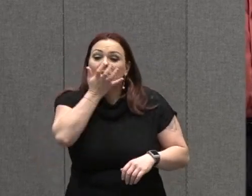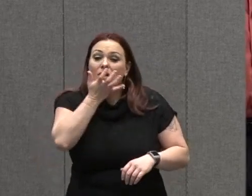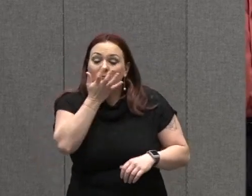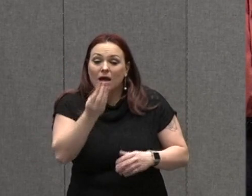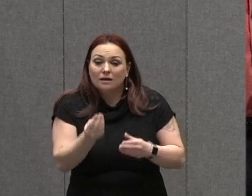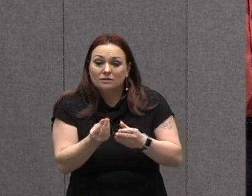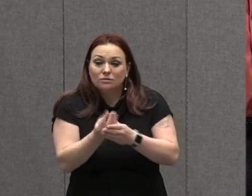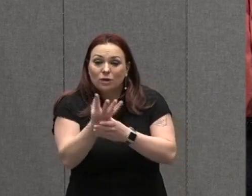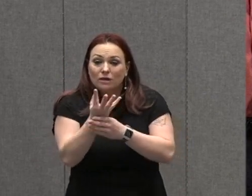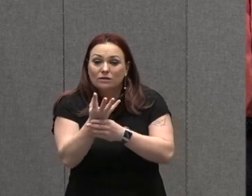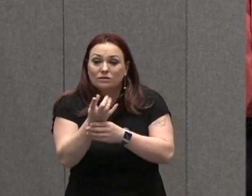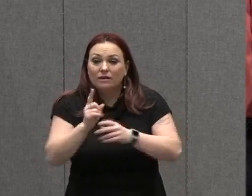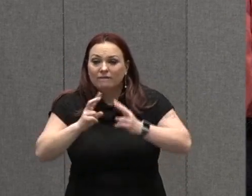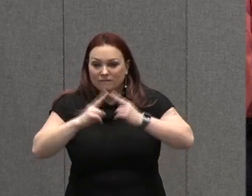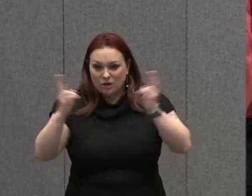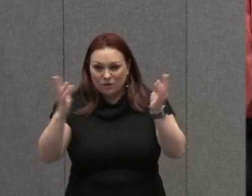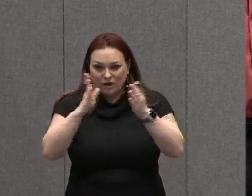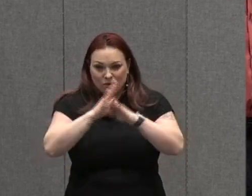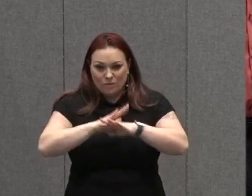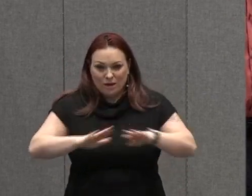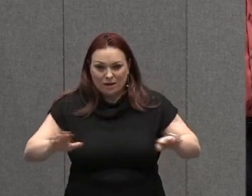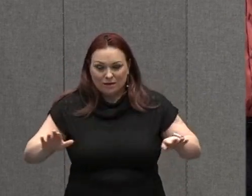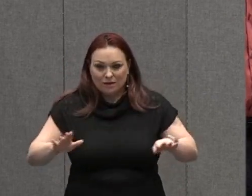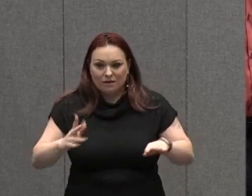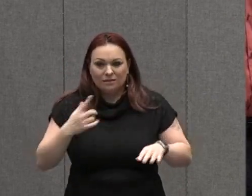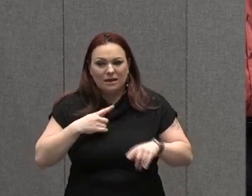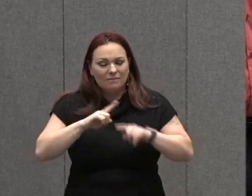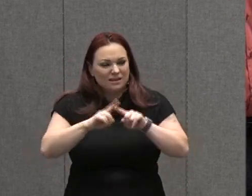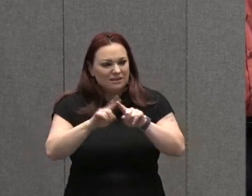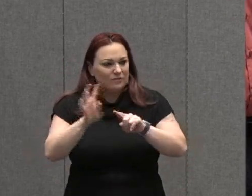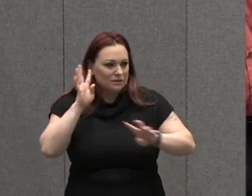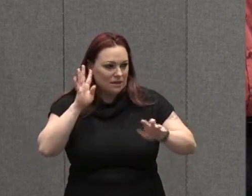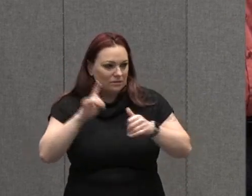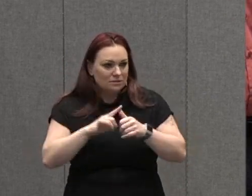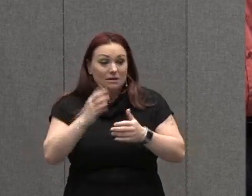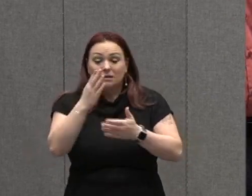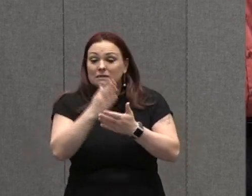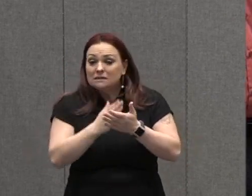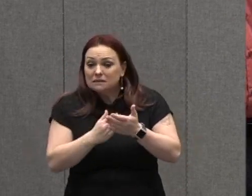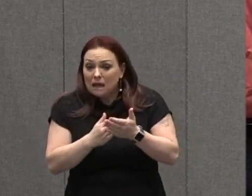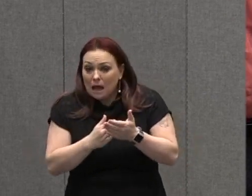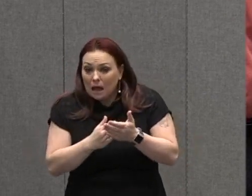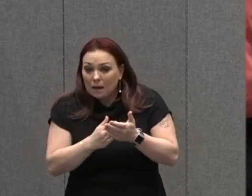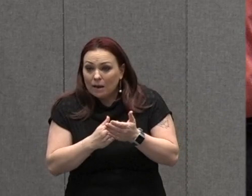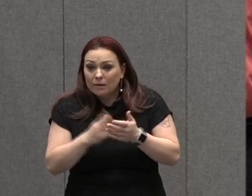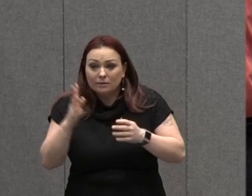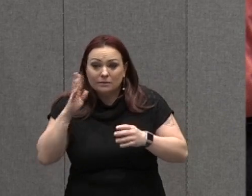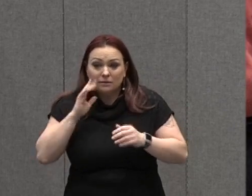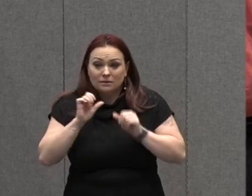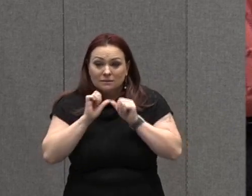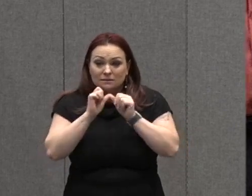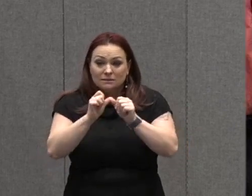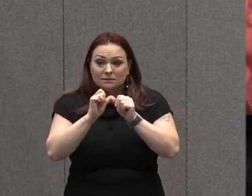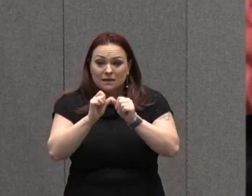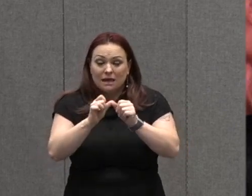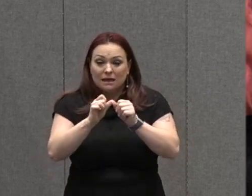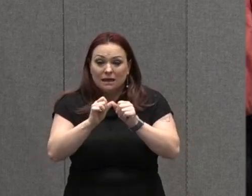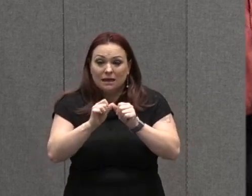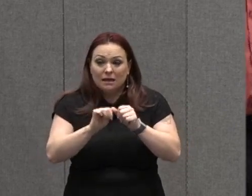Lawn sprinklers are very quiet. They make different sounds. Some sprinklers make a steady whispering sound